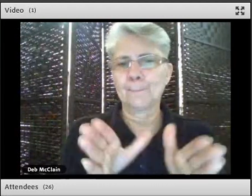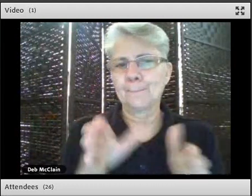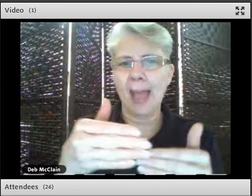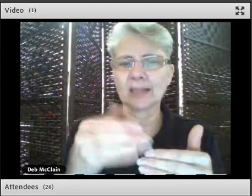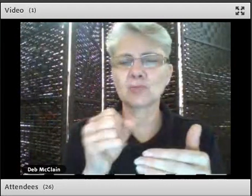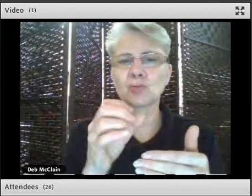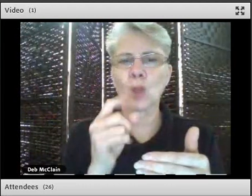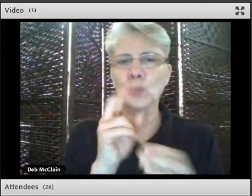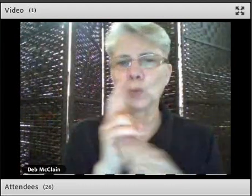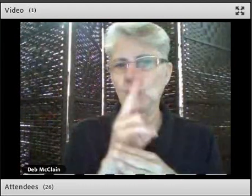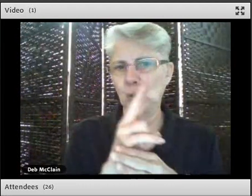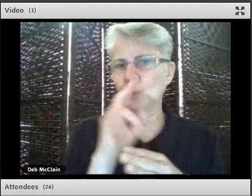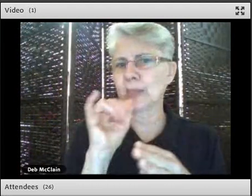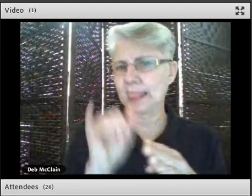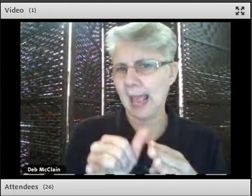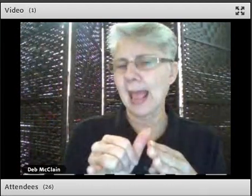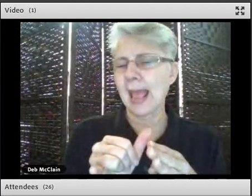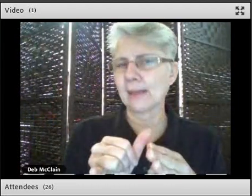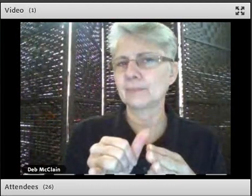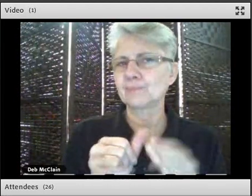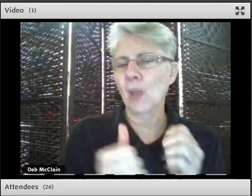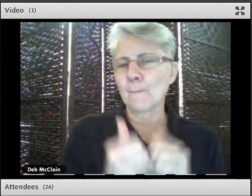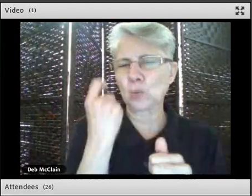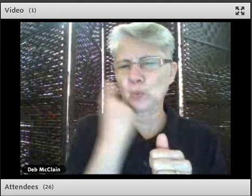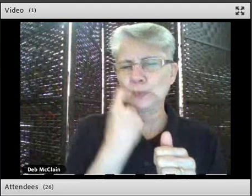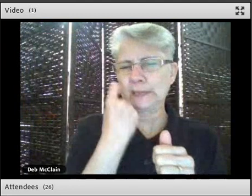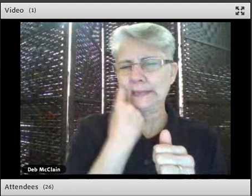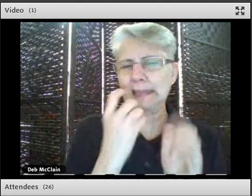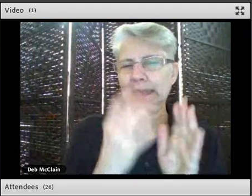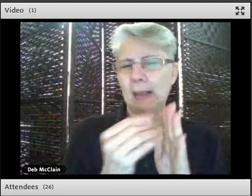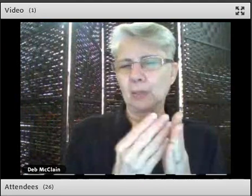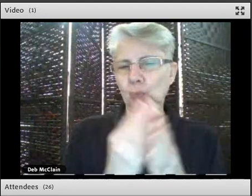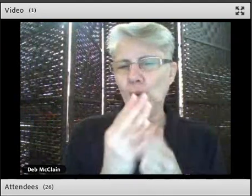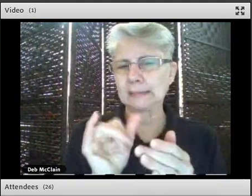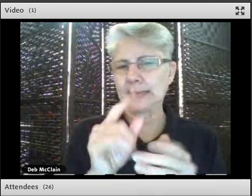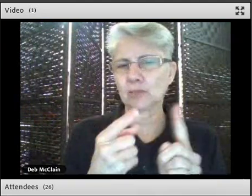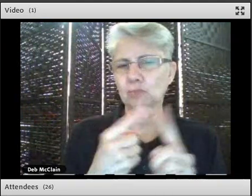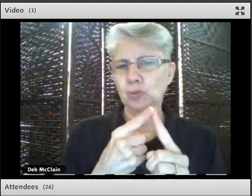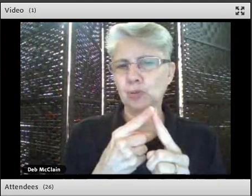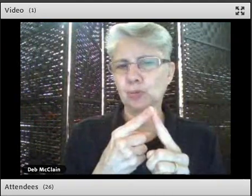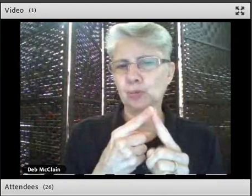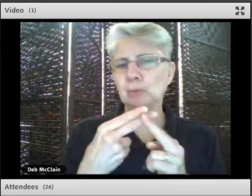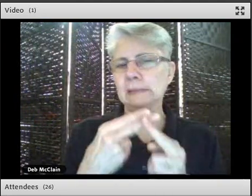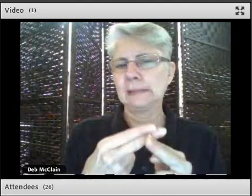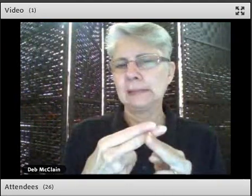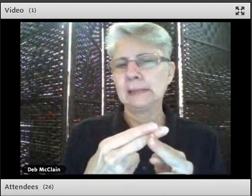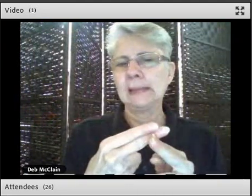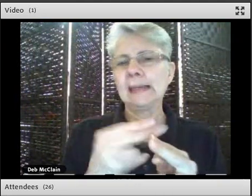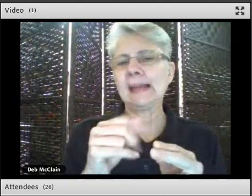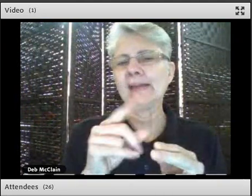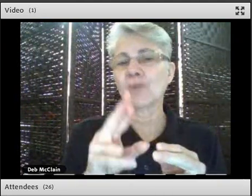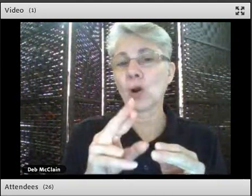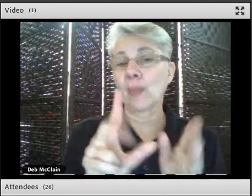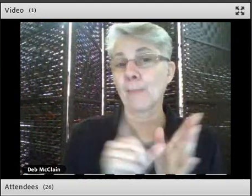to infer your publication date. So, use the most recent copyright date,